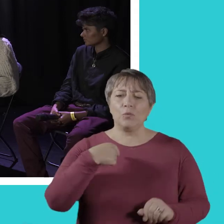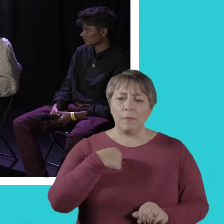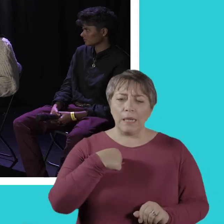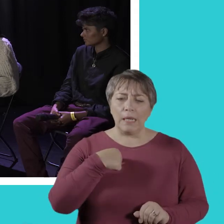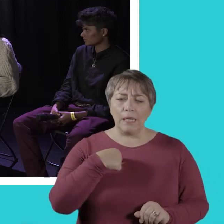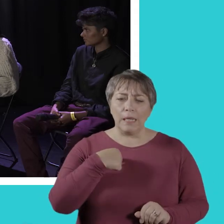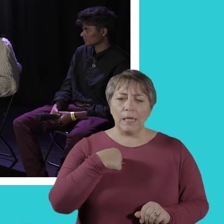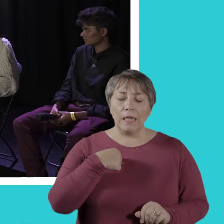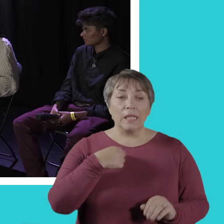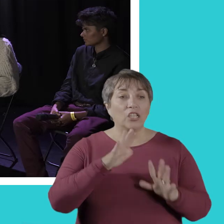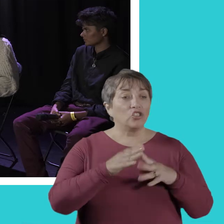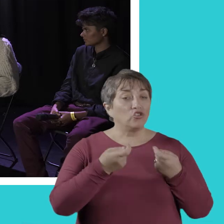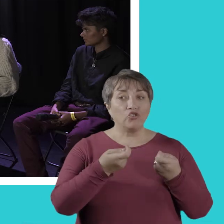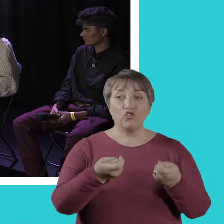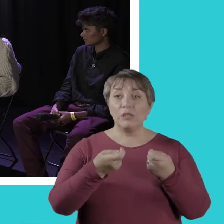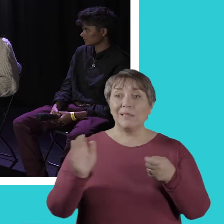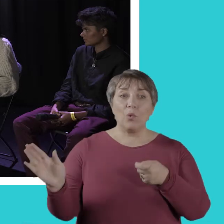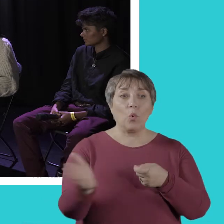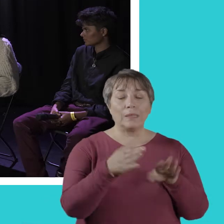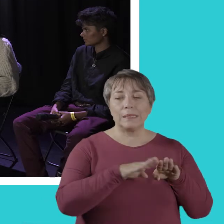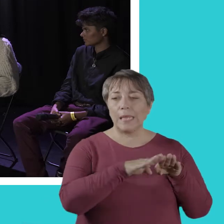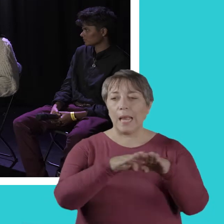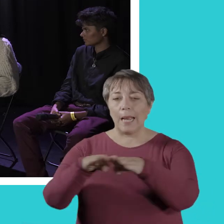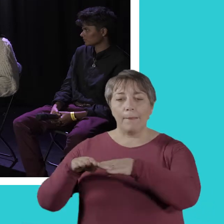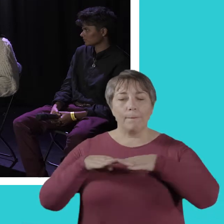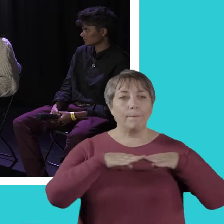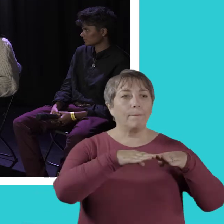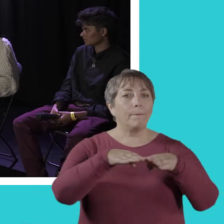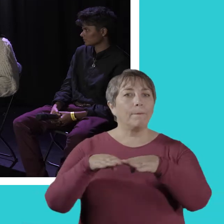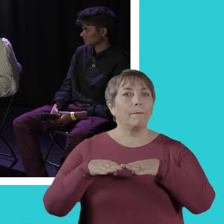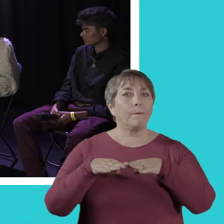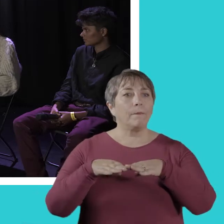is treating everybody equally but you need to think about what that person needs because